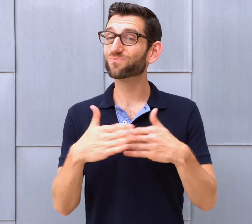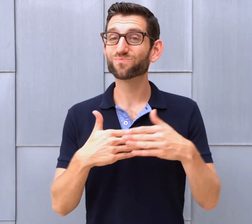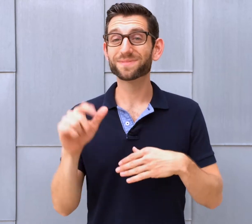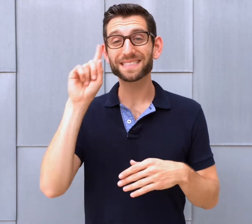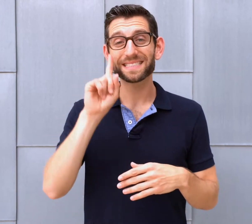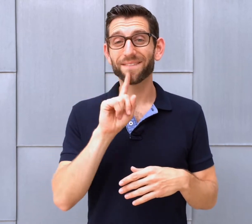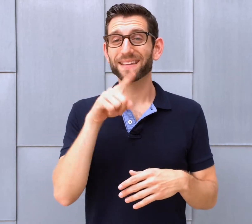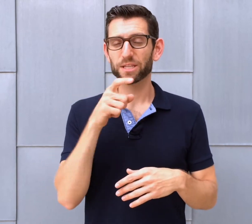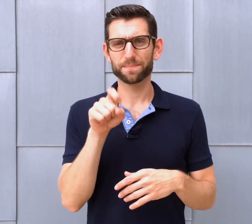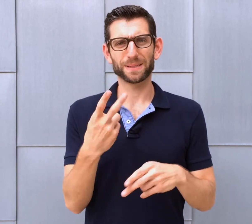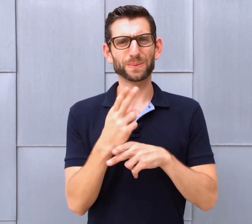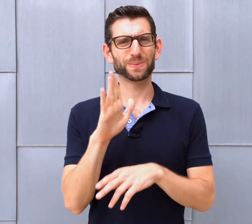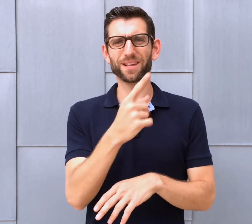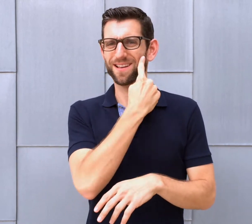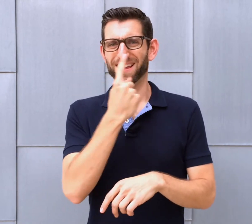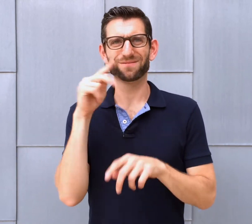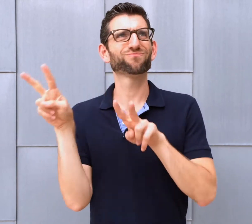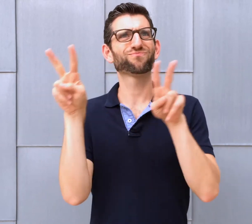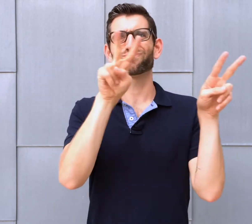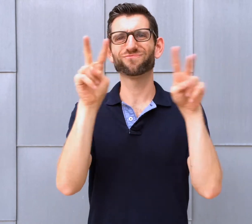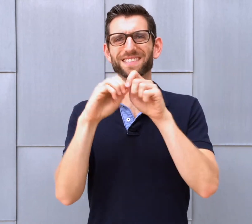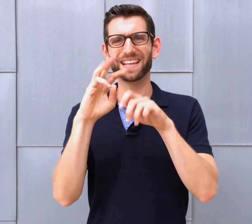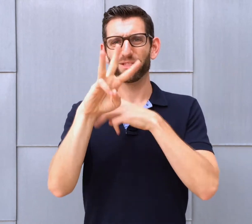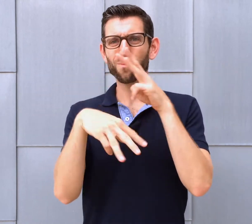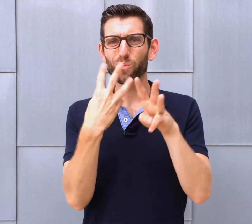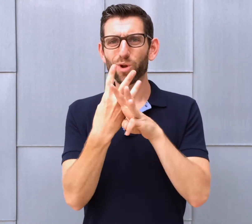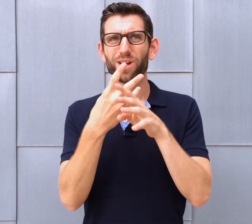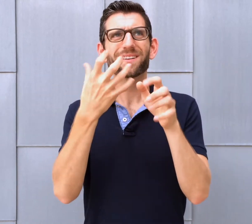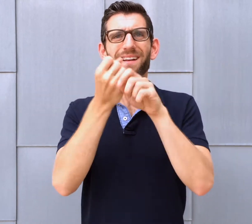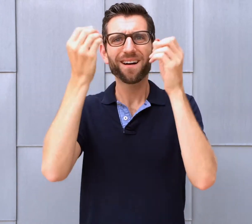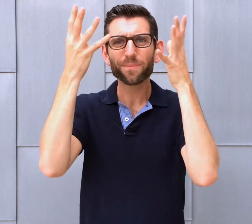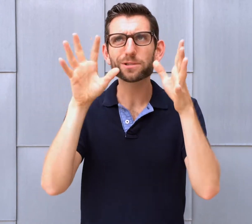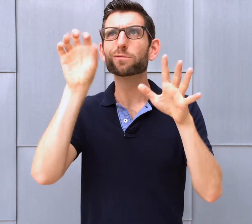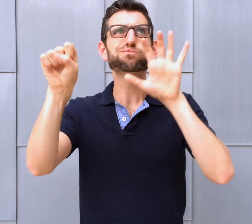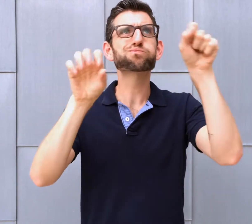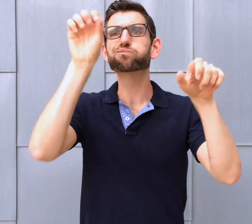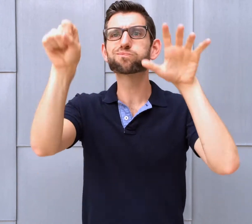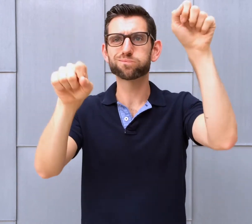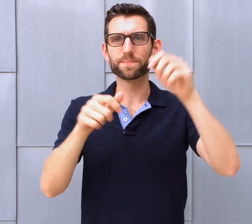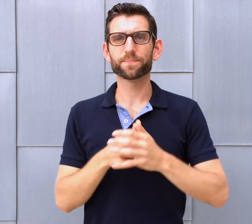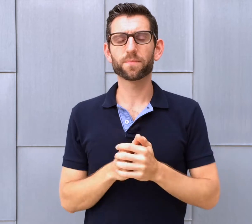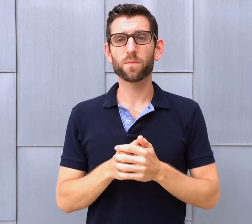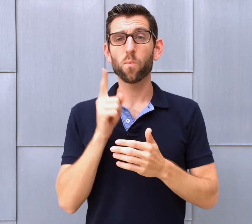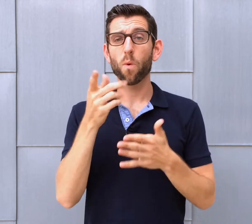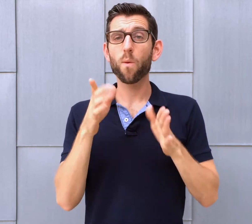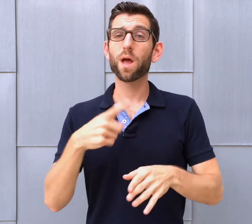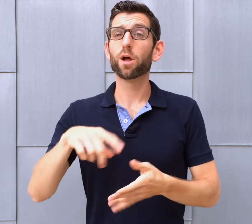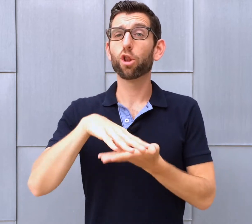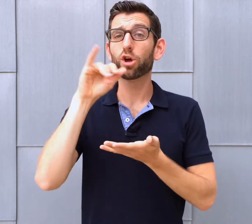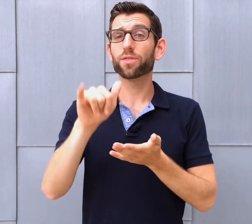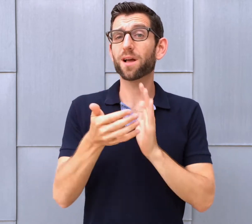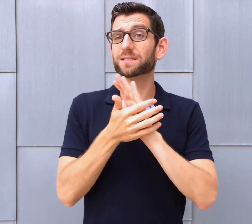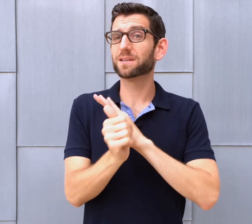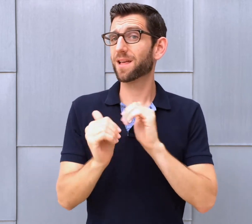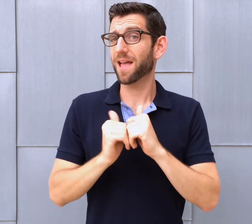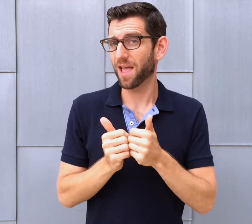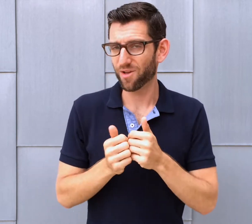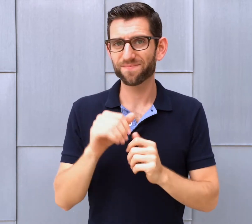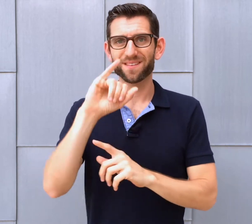All children, deaf or hearing, must use their eyes to see the world and get information visually. One way they can learn that skill